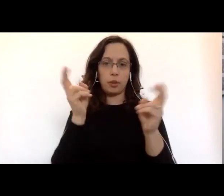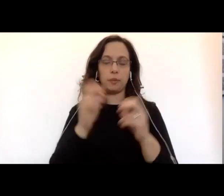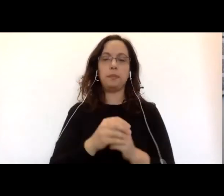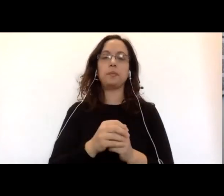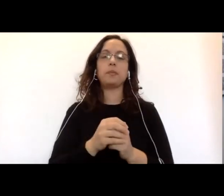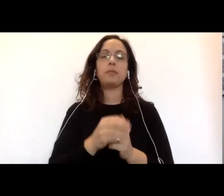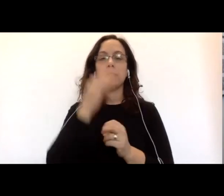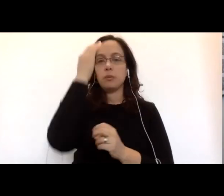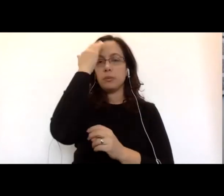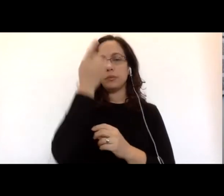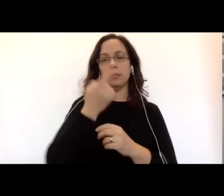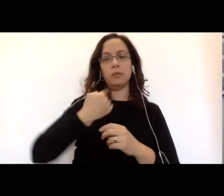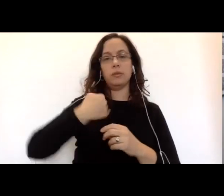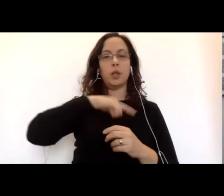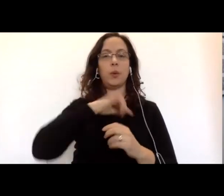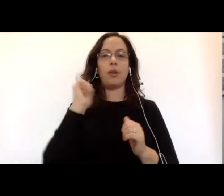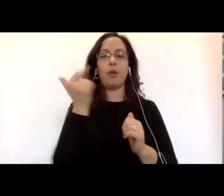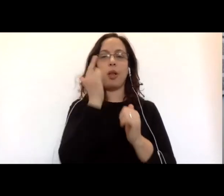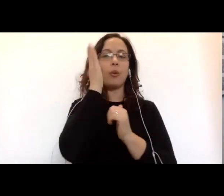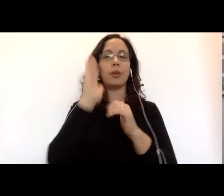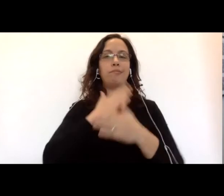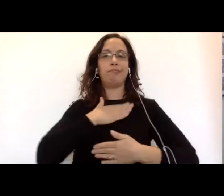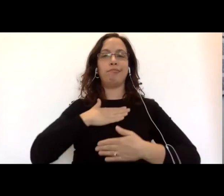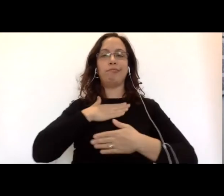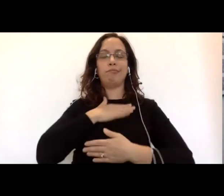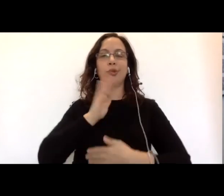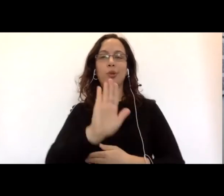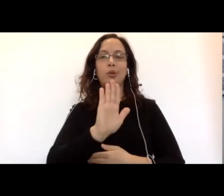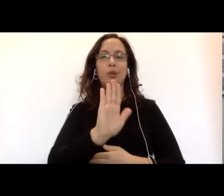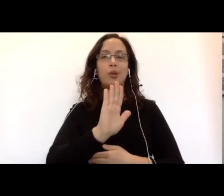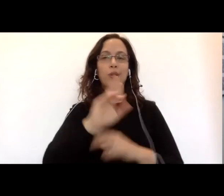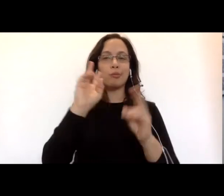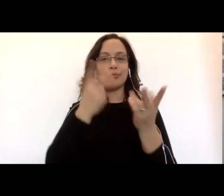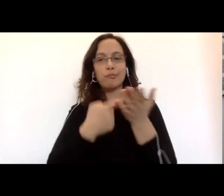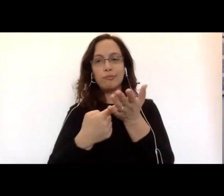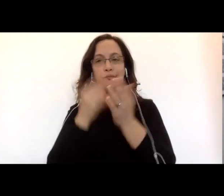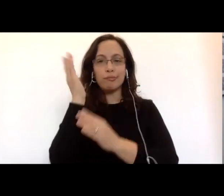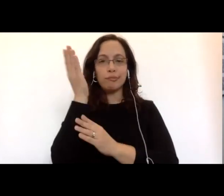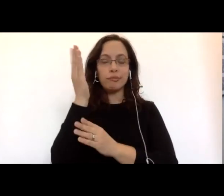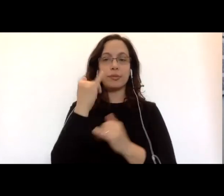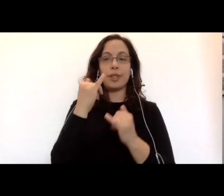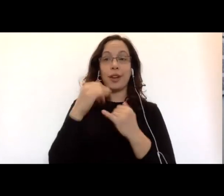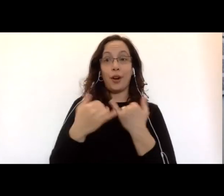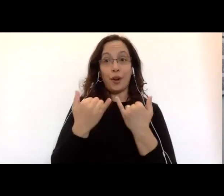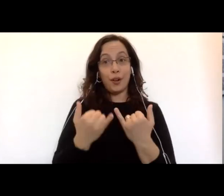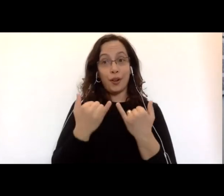that we will all really enjoy hearing what she has to say. Her current project uh is a new book that